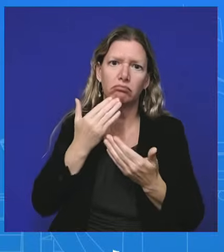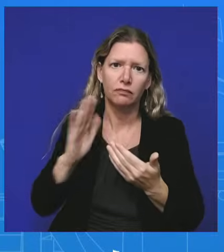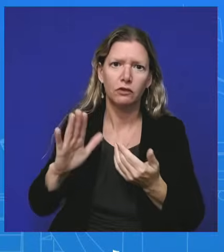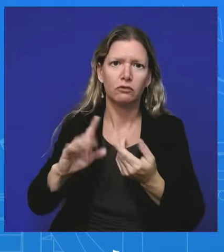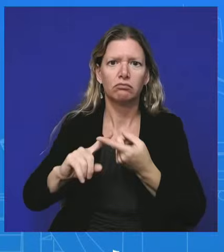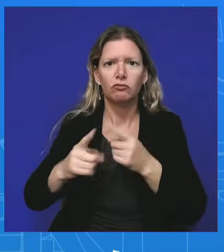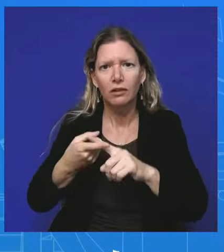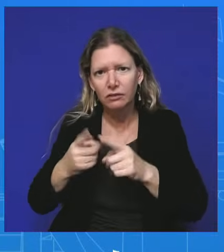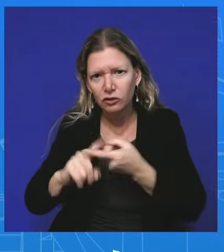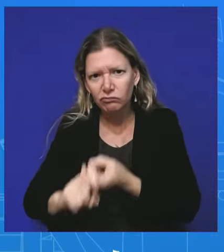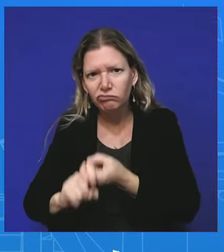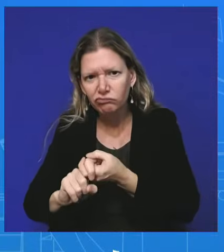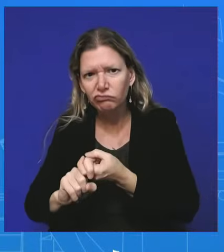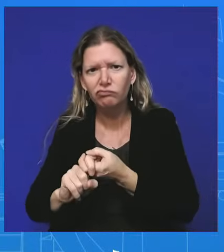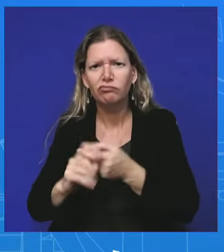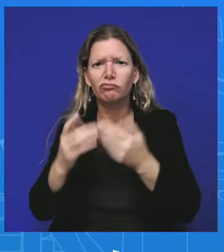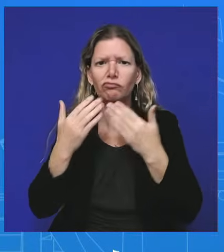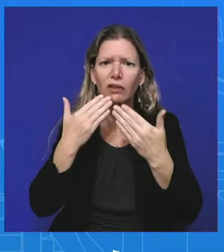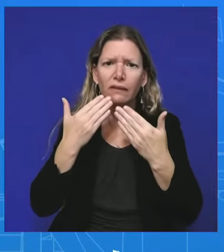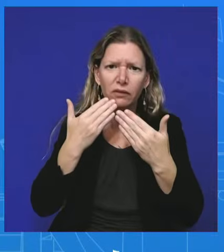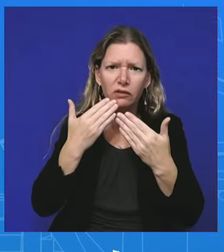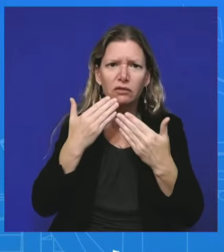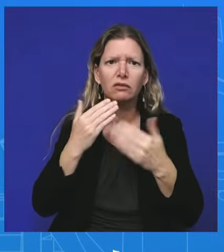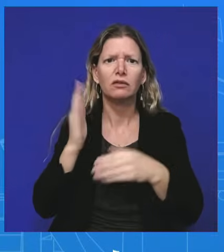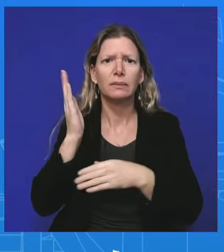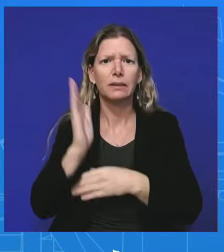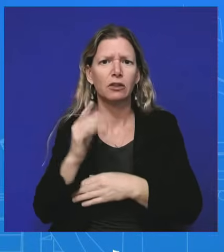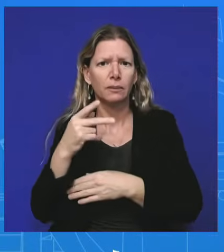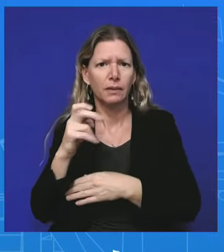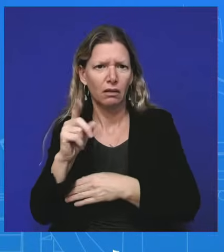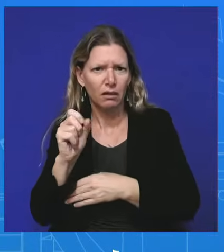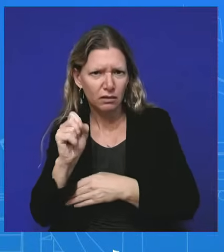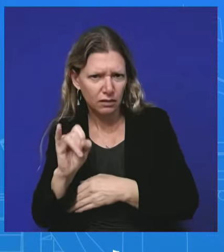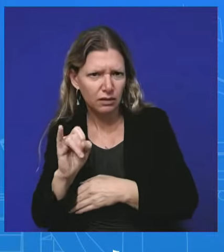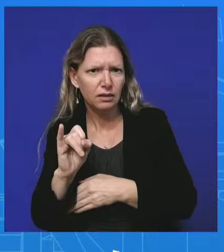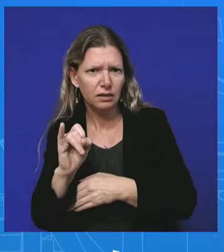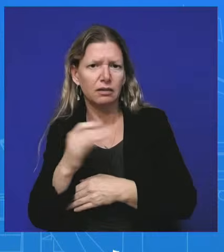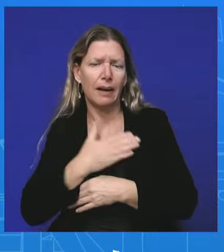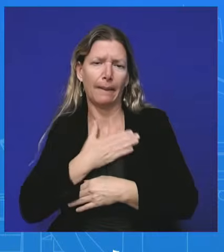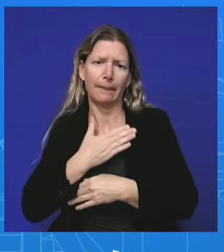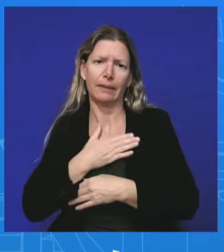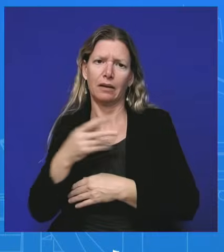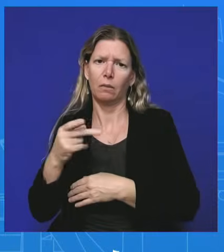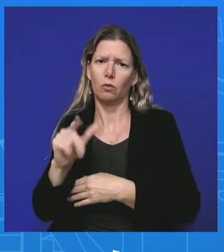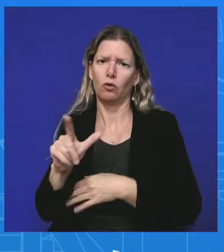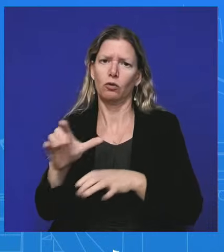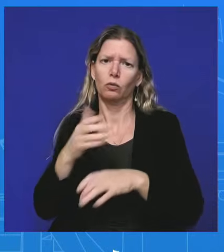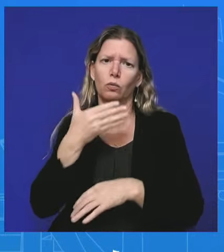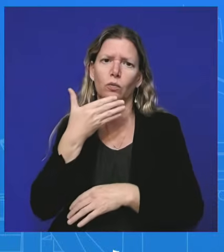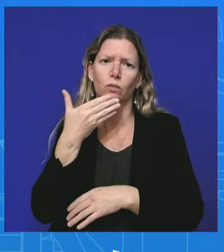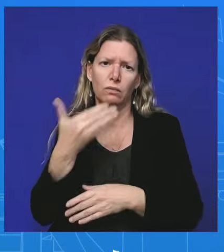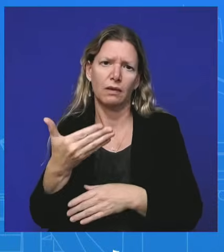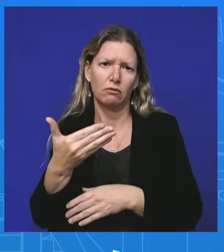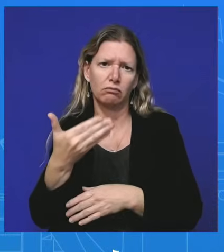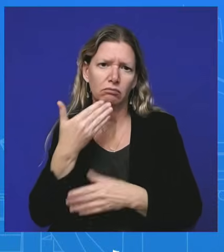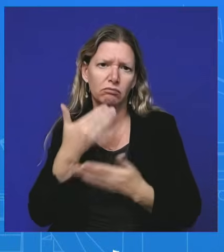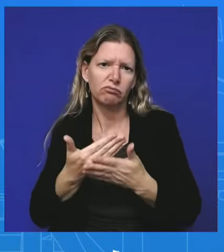But I'm not going to speak to a judicial process. I'm being pulled, guys. I will see you. The Press: Karine, you haven't answered my question, though. Ms. Jean-Pierre: Oh, my gosh. The Press: Thank you. So, just a follow-up --